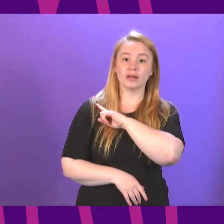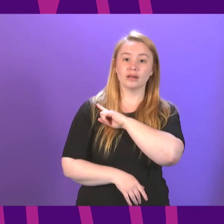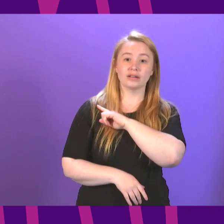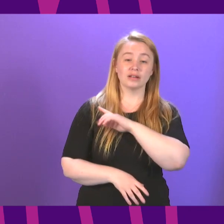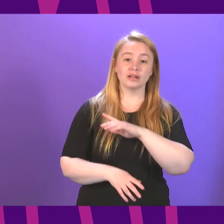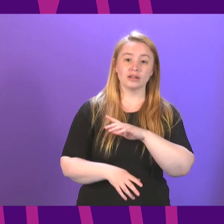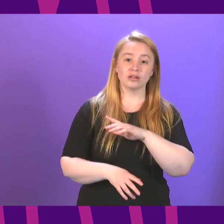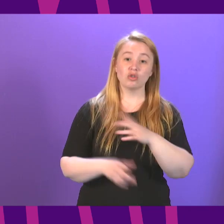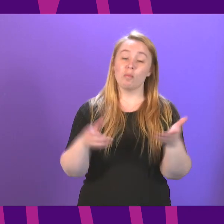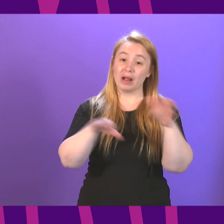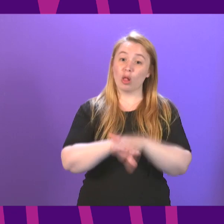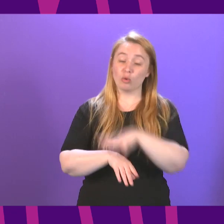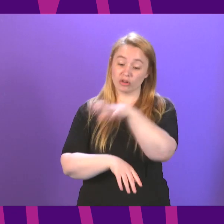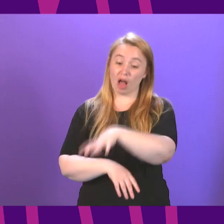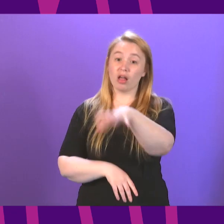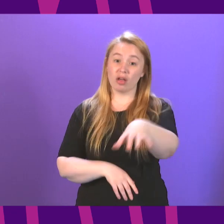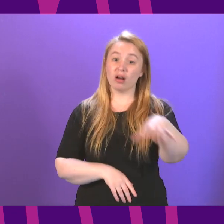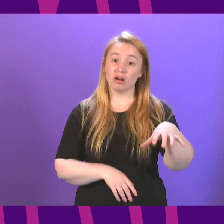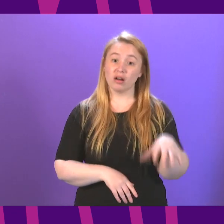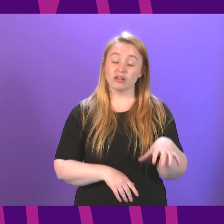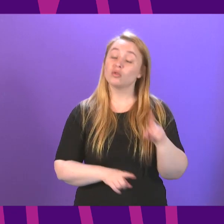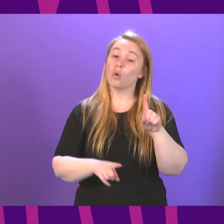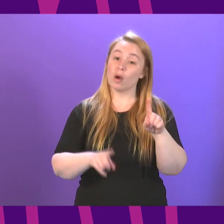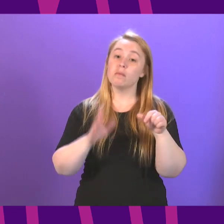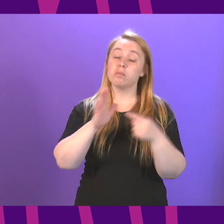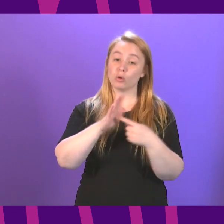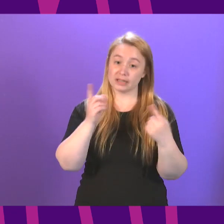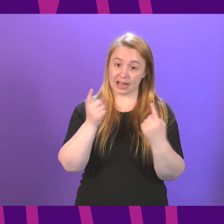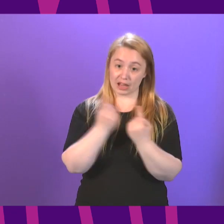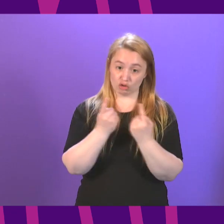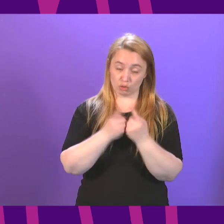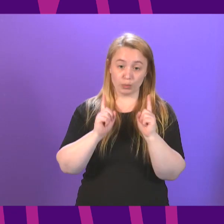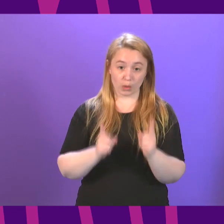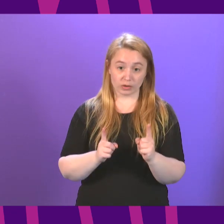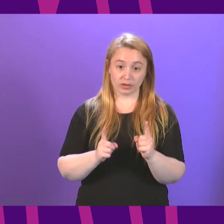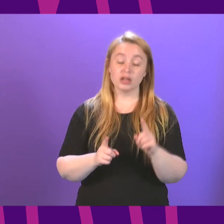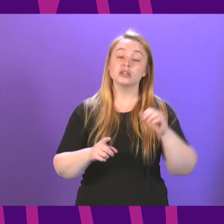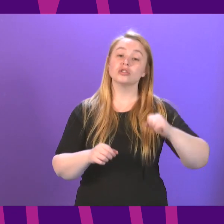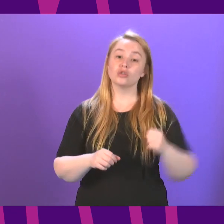However, the member raises an important issue, and he is right to raise it. The Scottish Government will engage with John